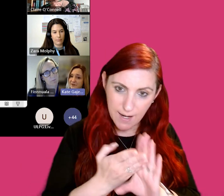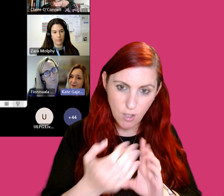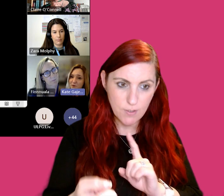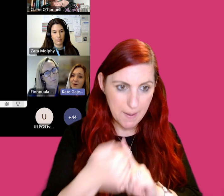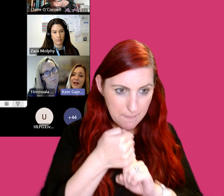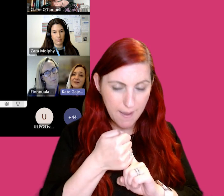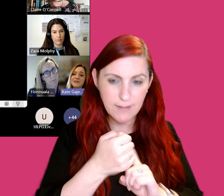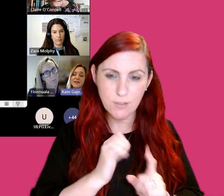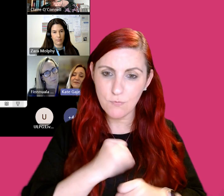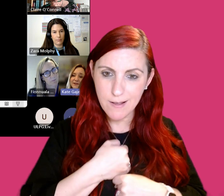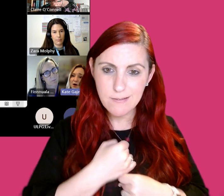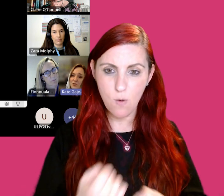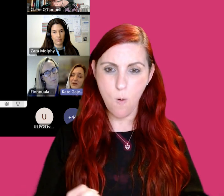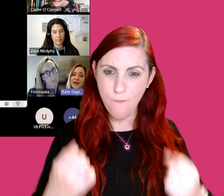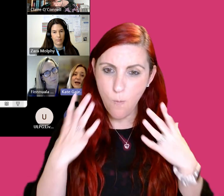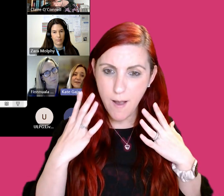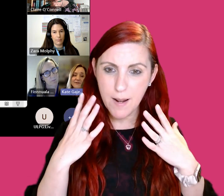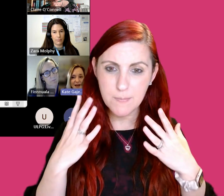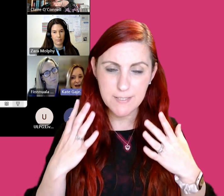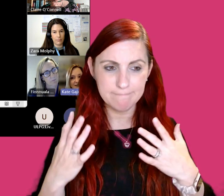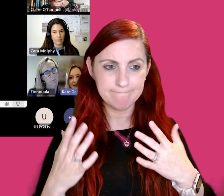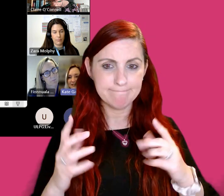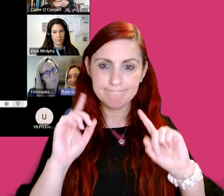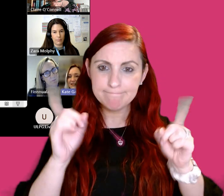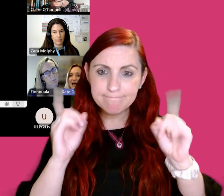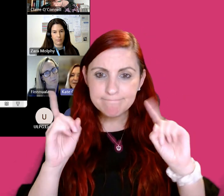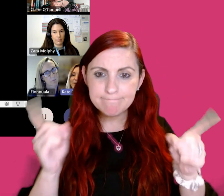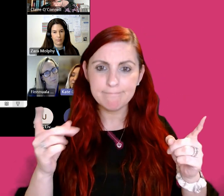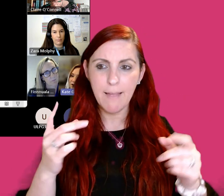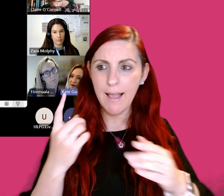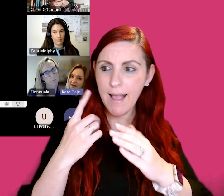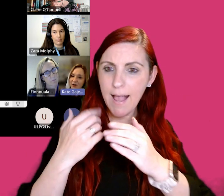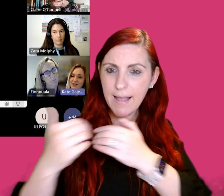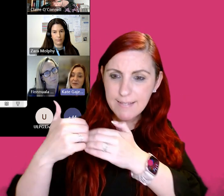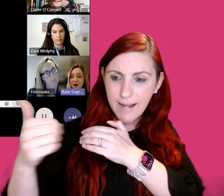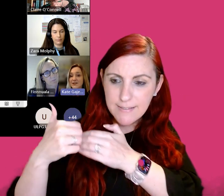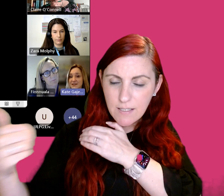they felt overwhelmed they felt lonely they felt isolated they were worrying a lot because it's